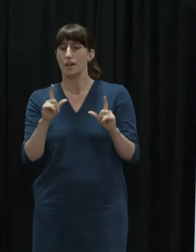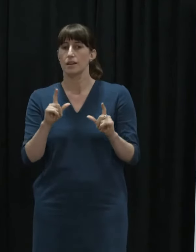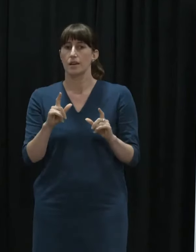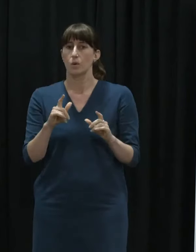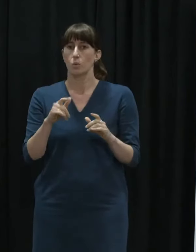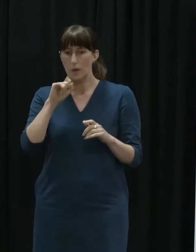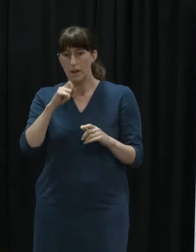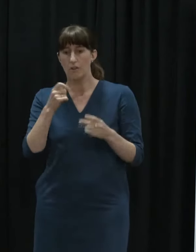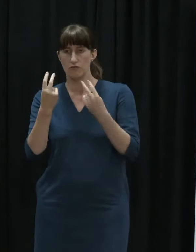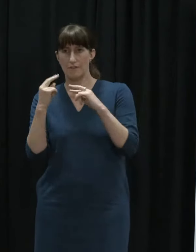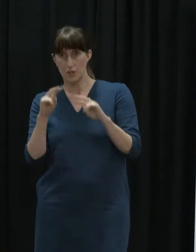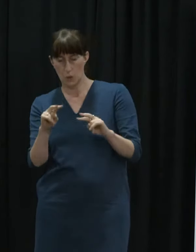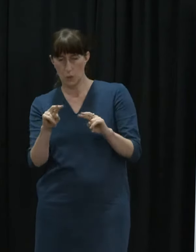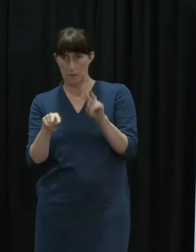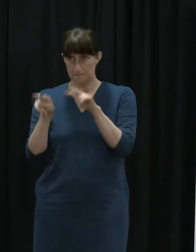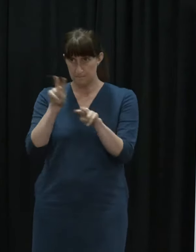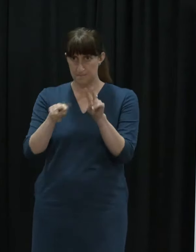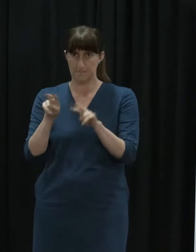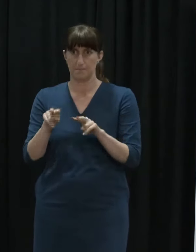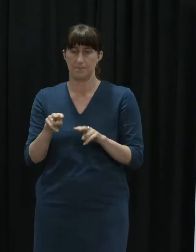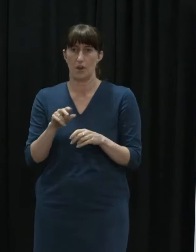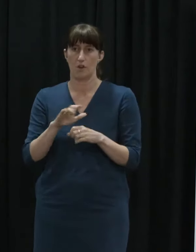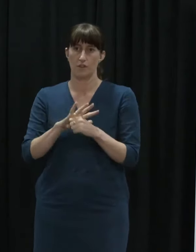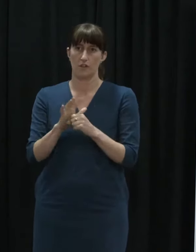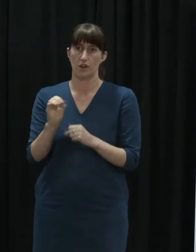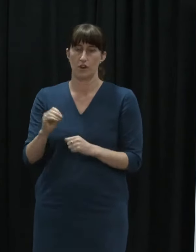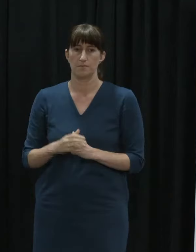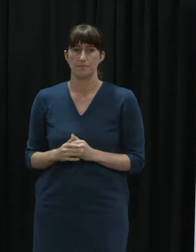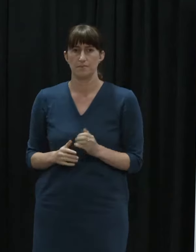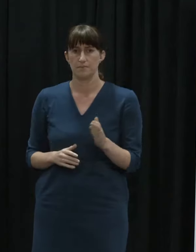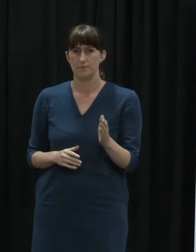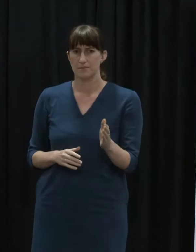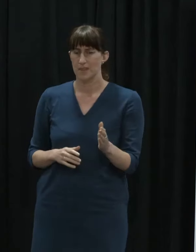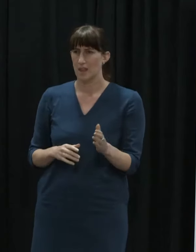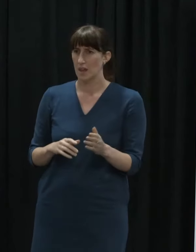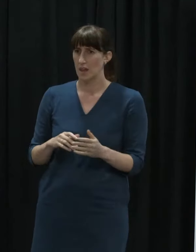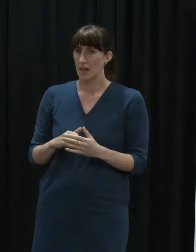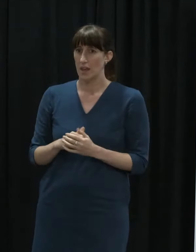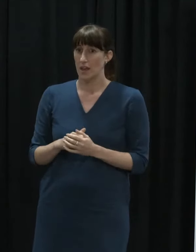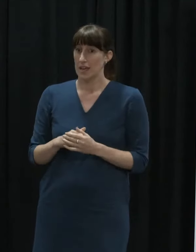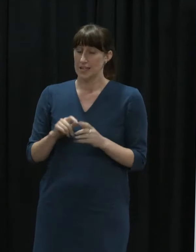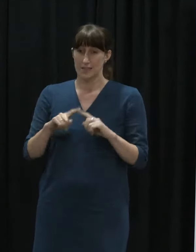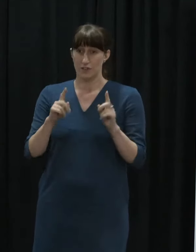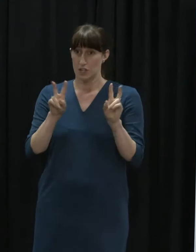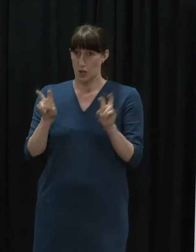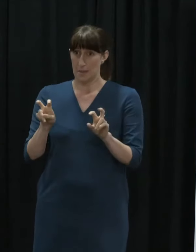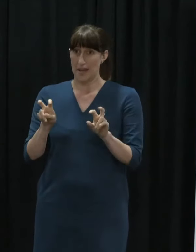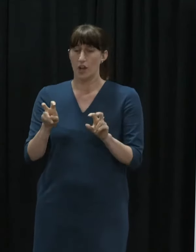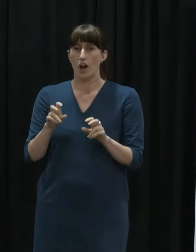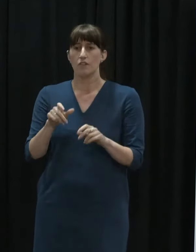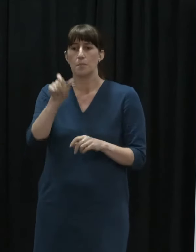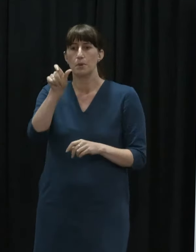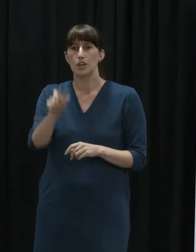have a duty to make sure that before that decision we have made are not yet changed, comes into force, that we have a check-in.